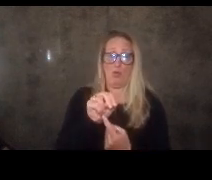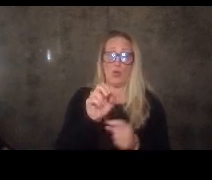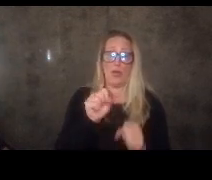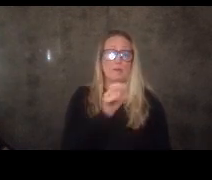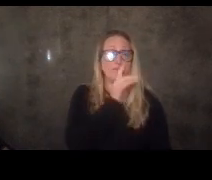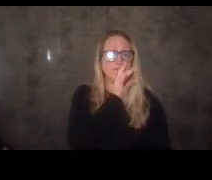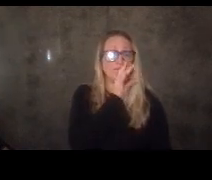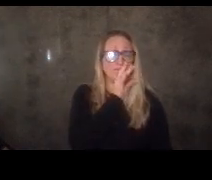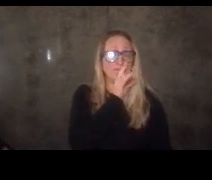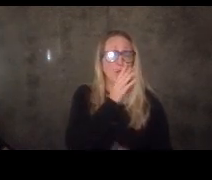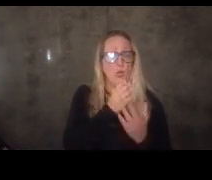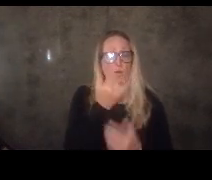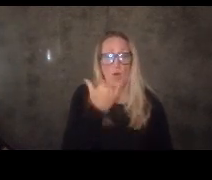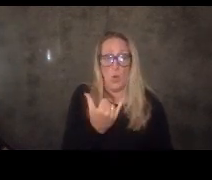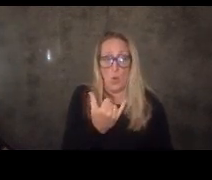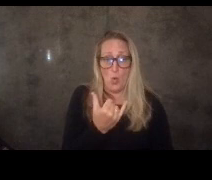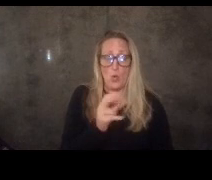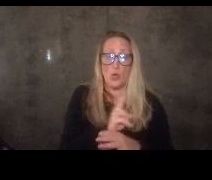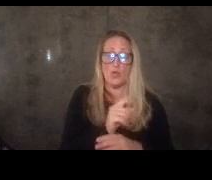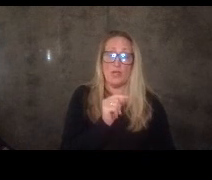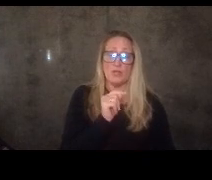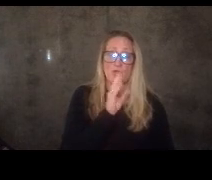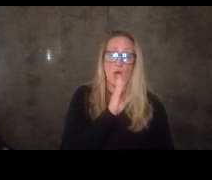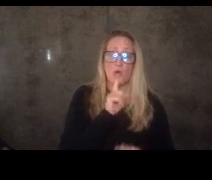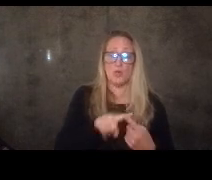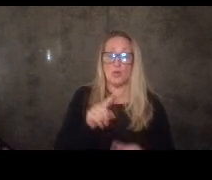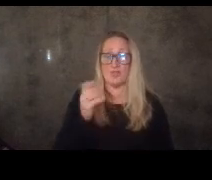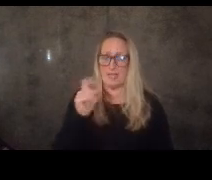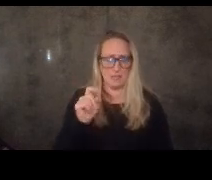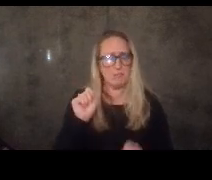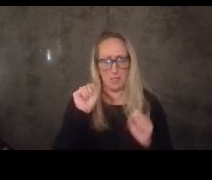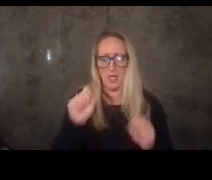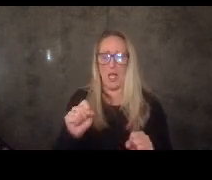over phone lines using talk to text, this will allow it to work together with teams.